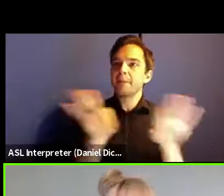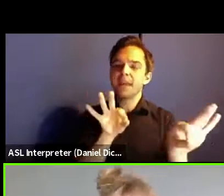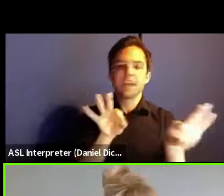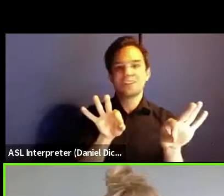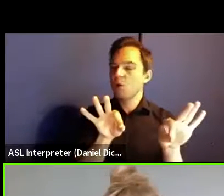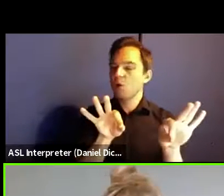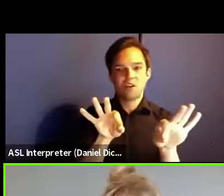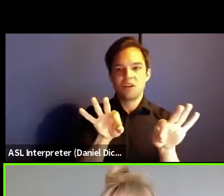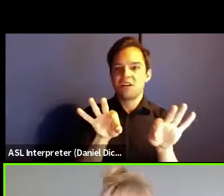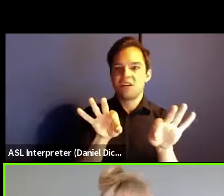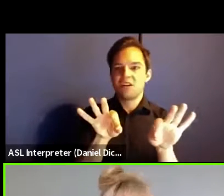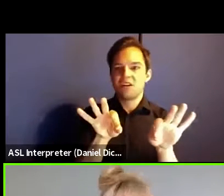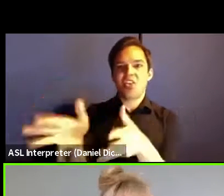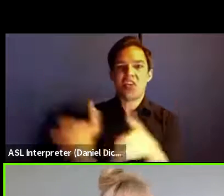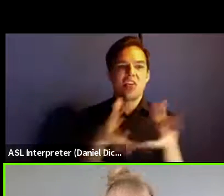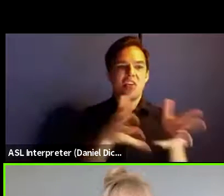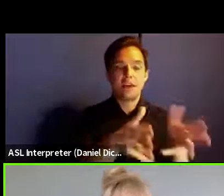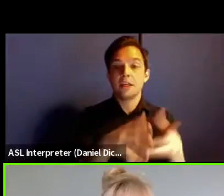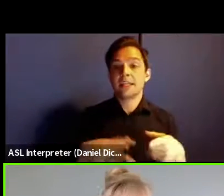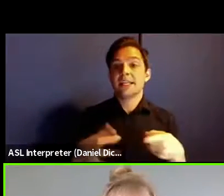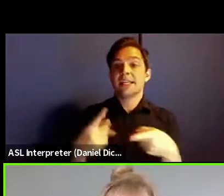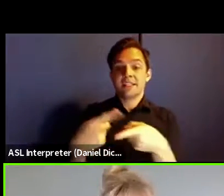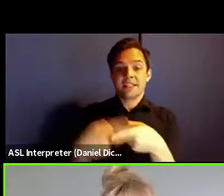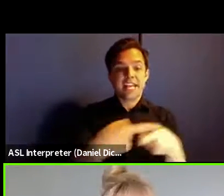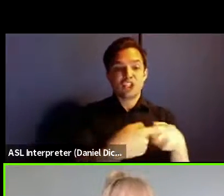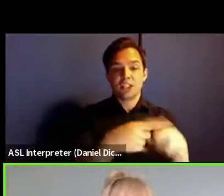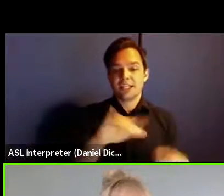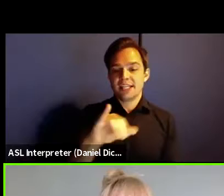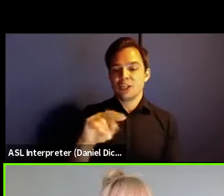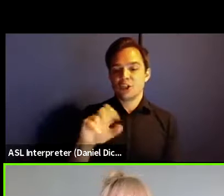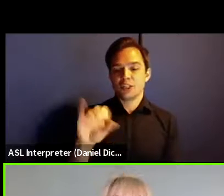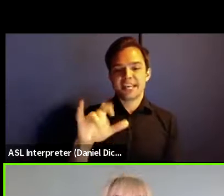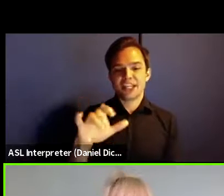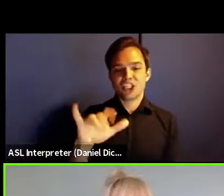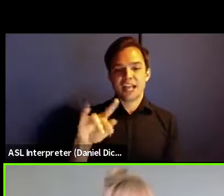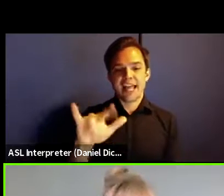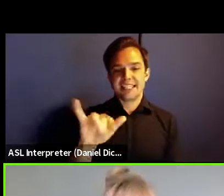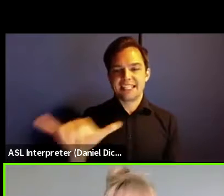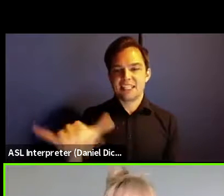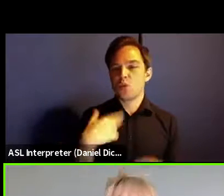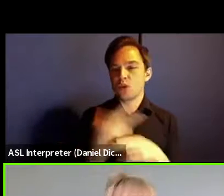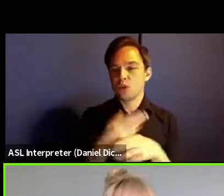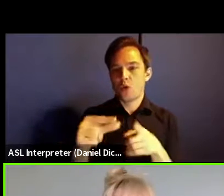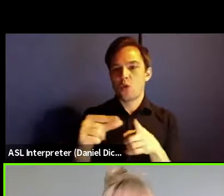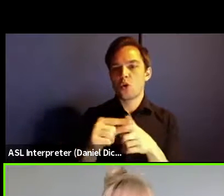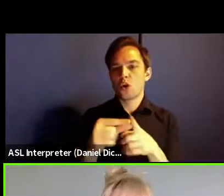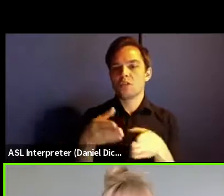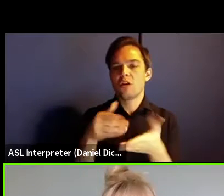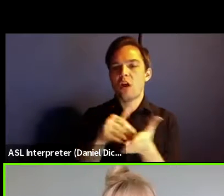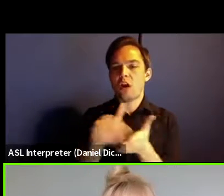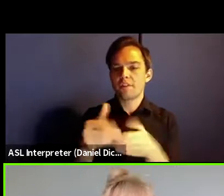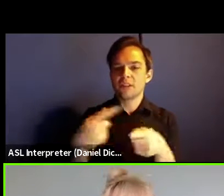I know intersectionality is a word we're using at the moment, but that's about the multiple facet labels that we are.